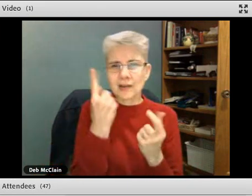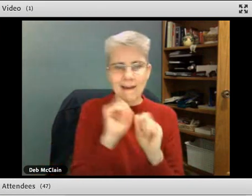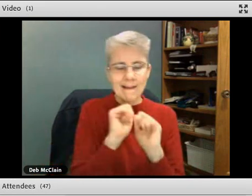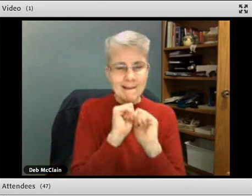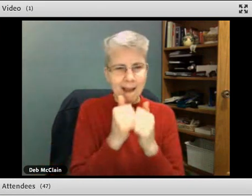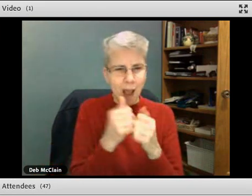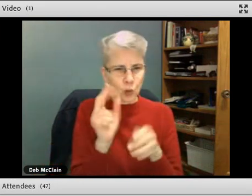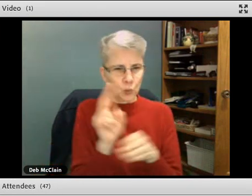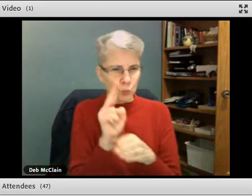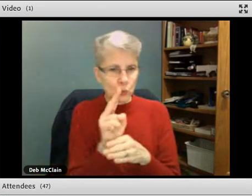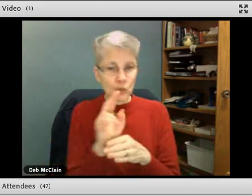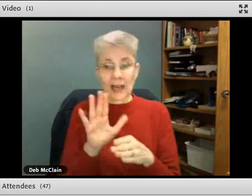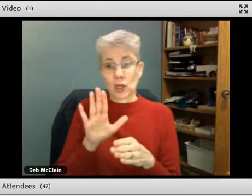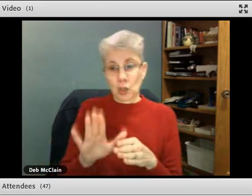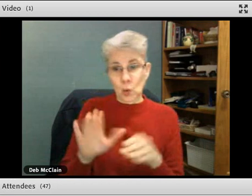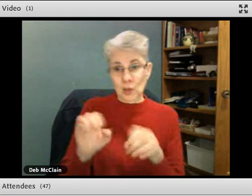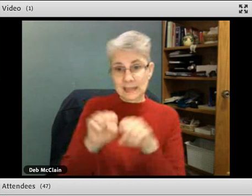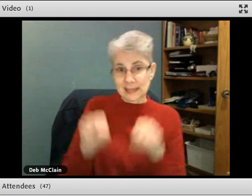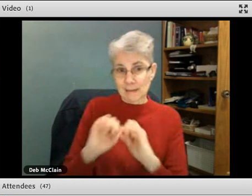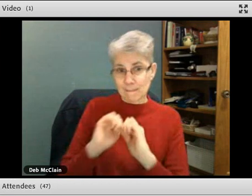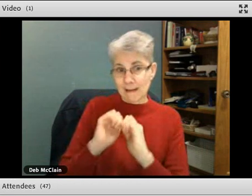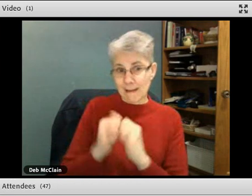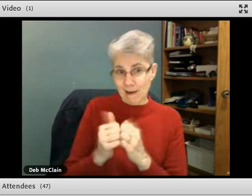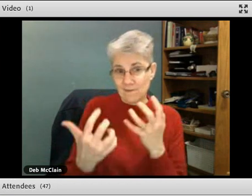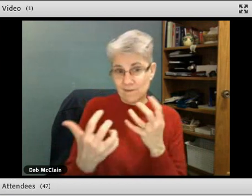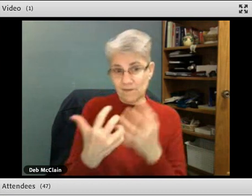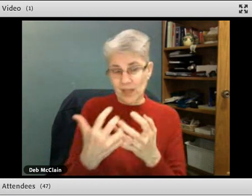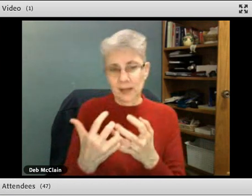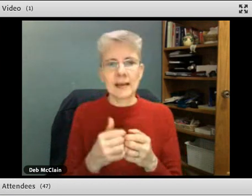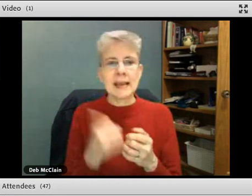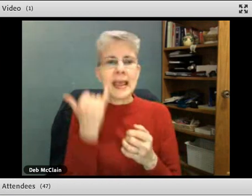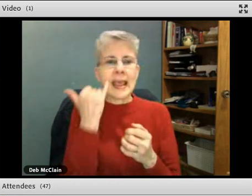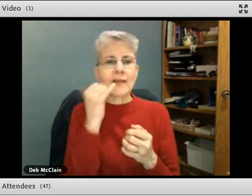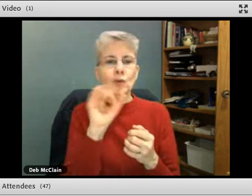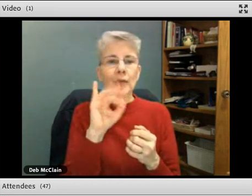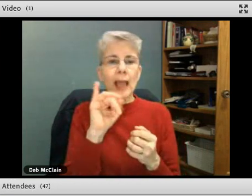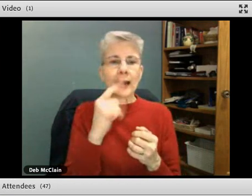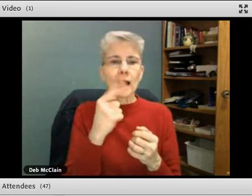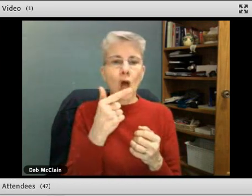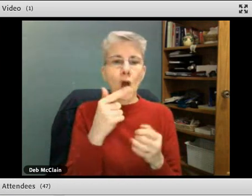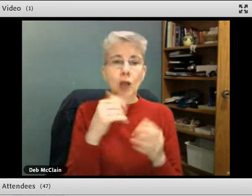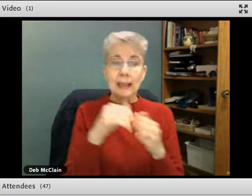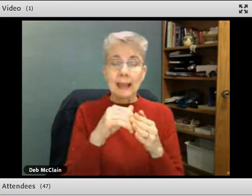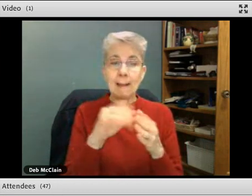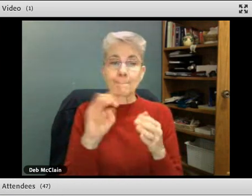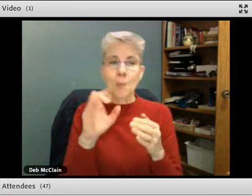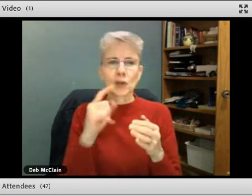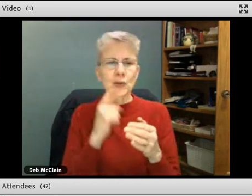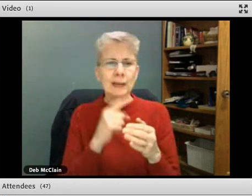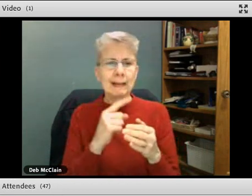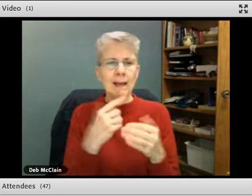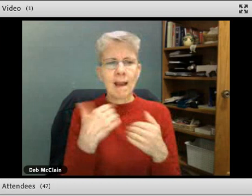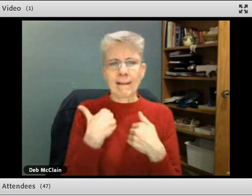If you're cataloging in MARC, you also need content standards, things like RDA. And if your library still uses AACR2,